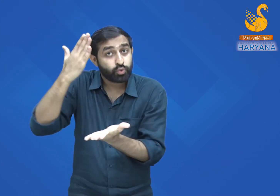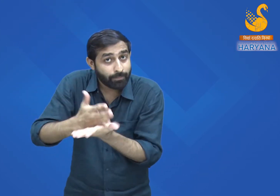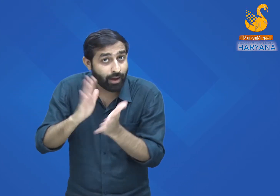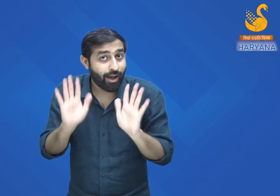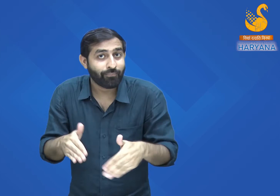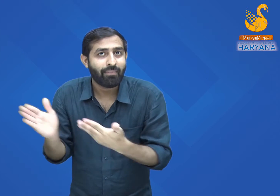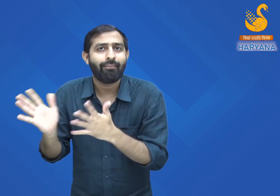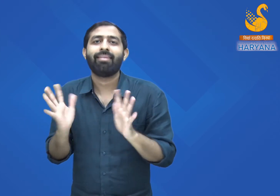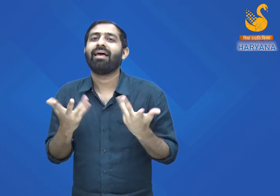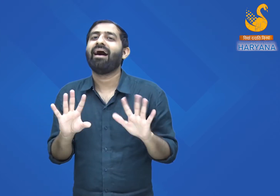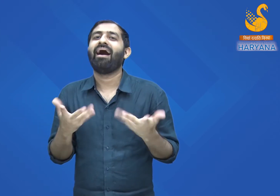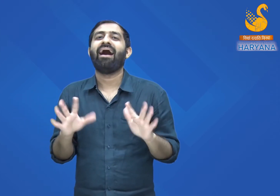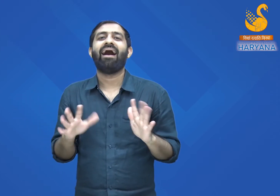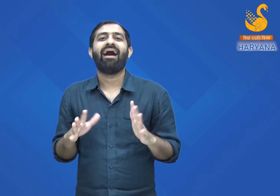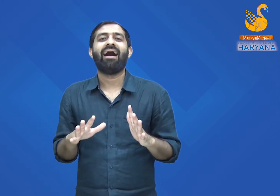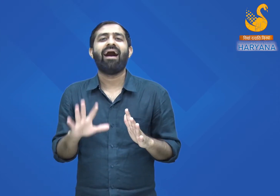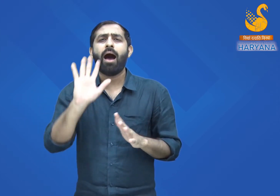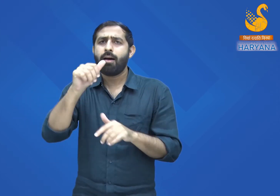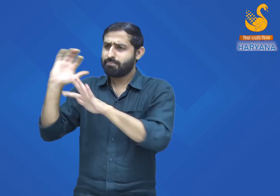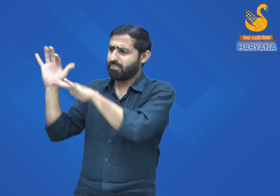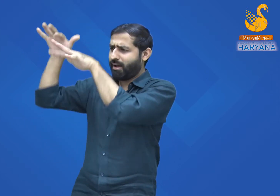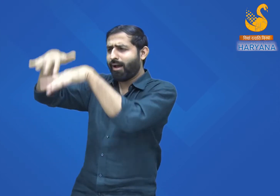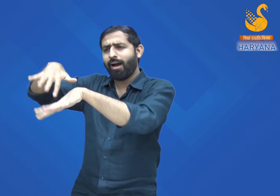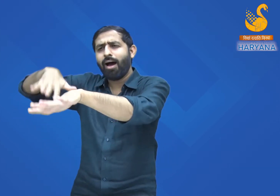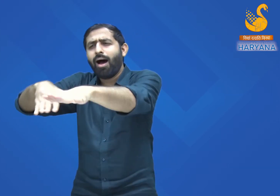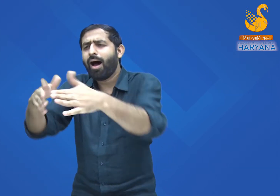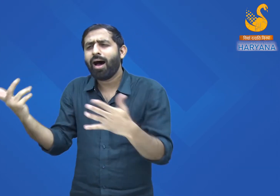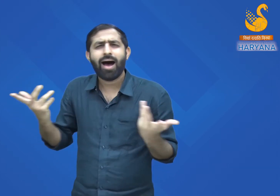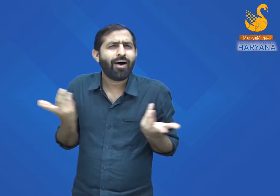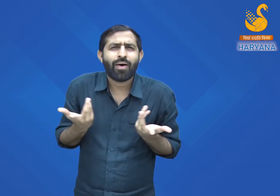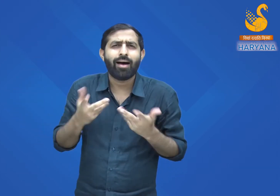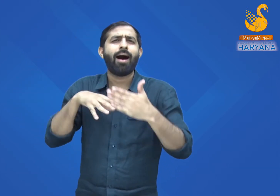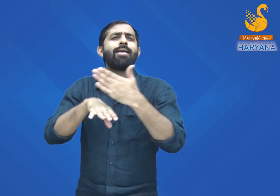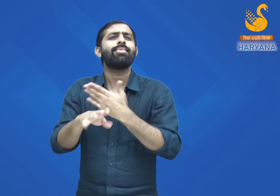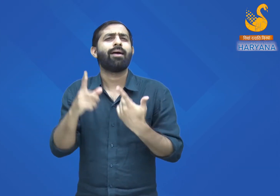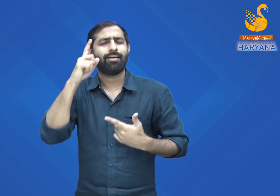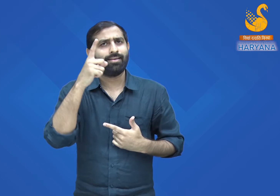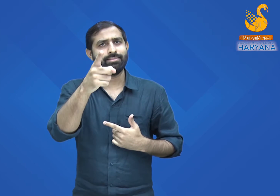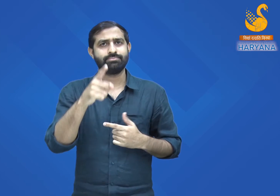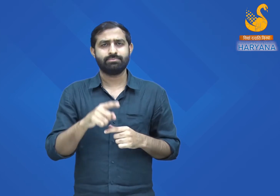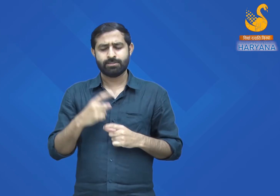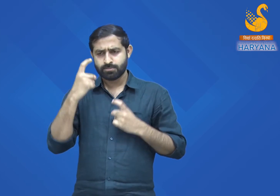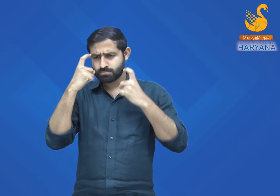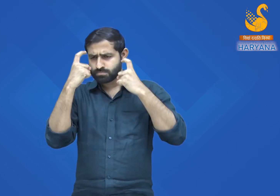it will never stop. Here I gave an example of the flow of river water What do you think of this?